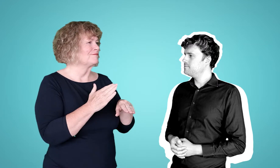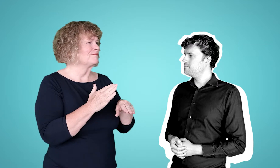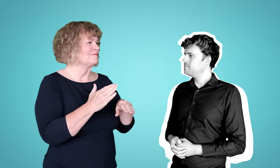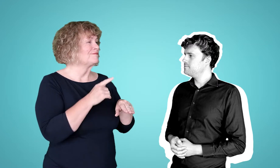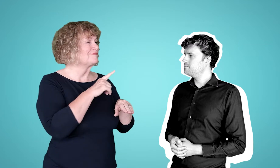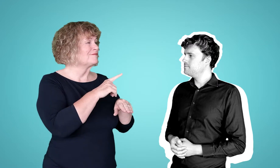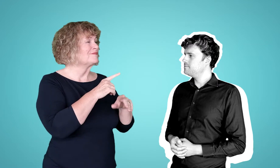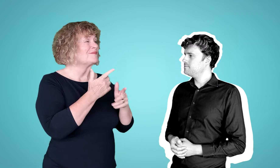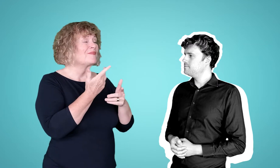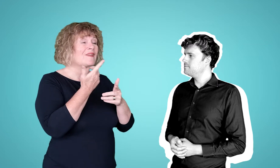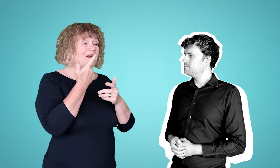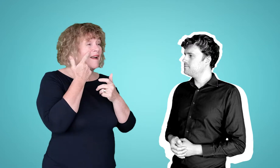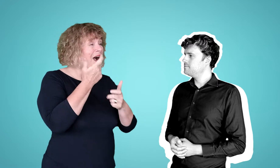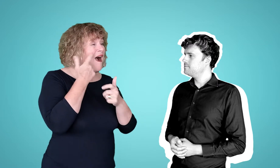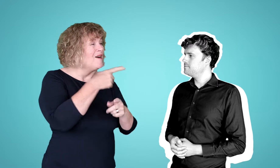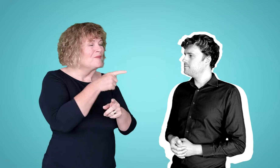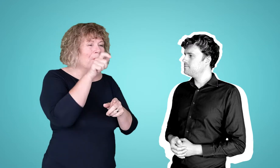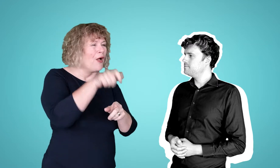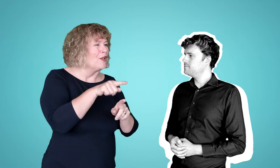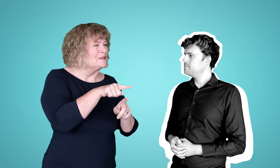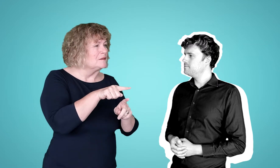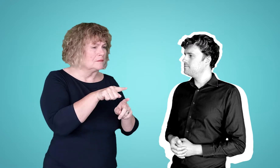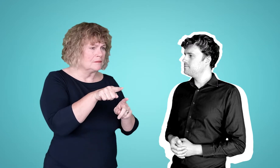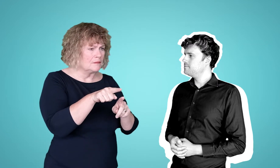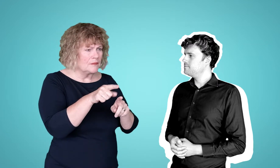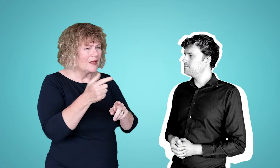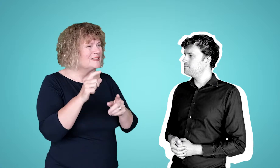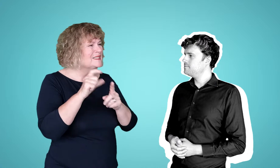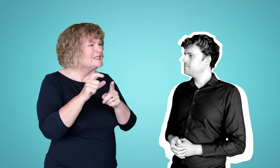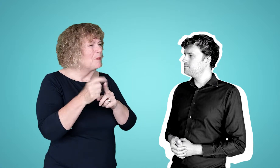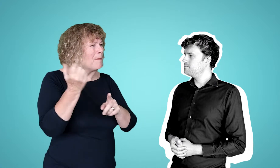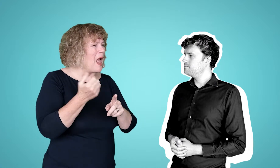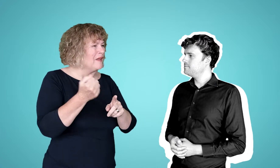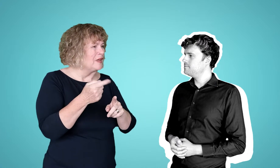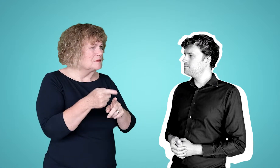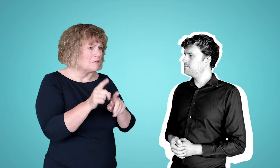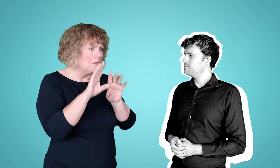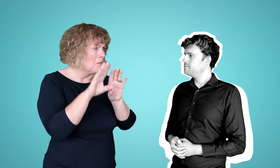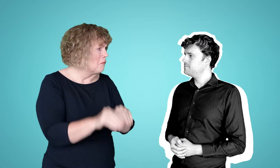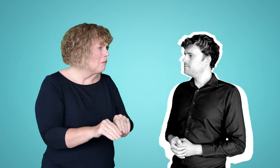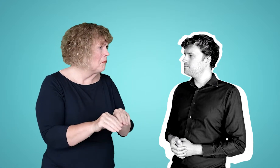the person you care for no longer gets disability benefits.